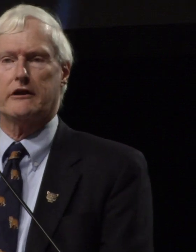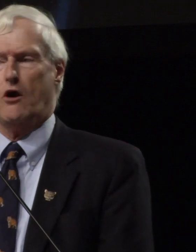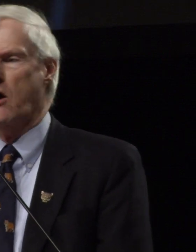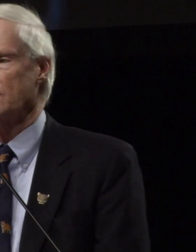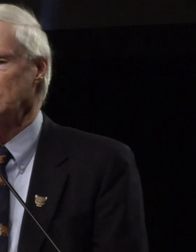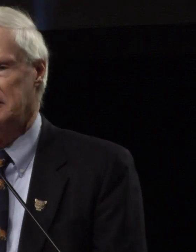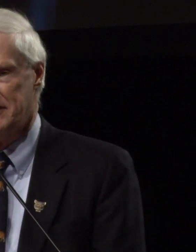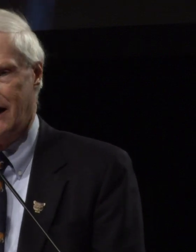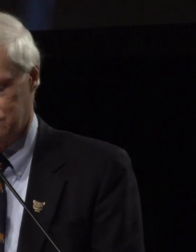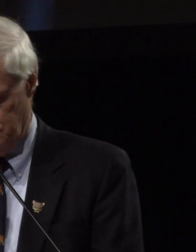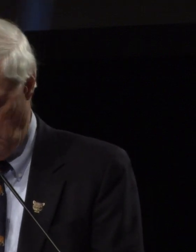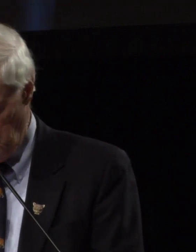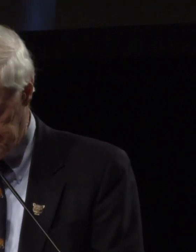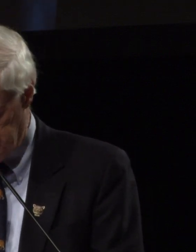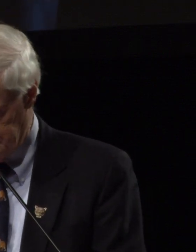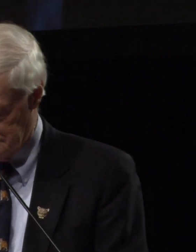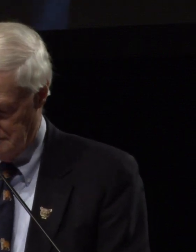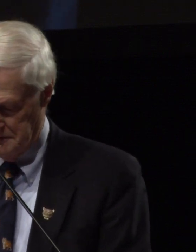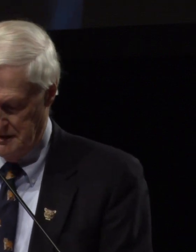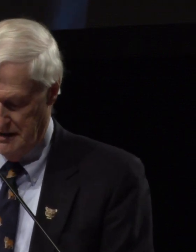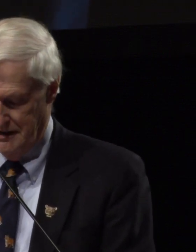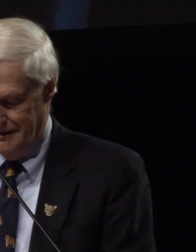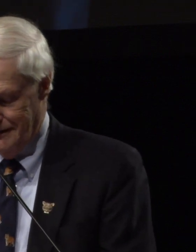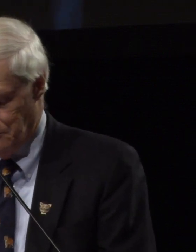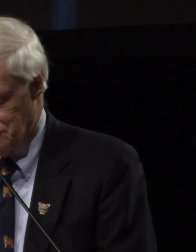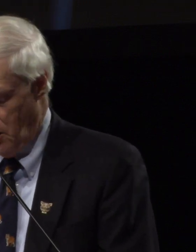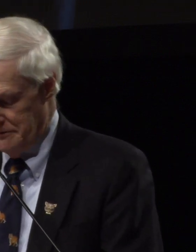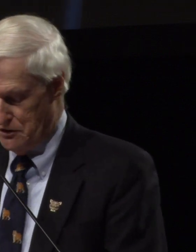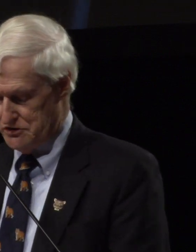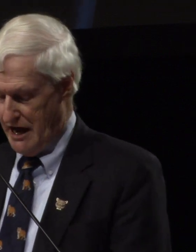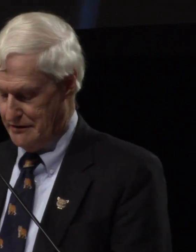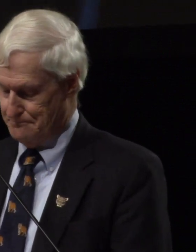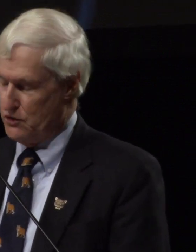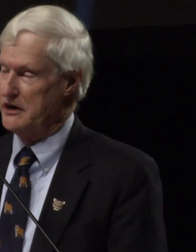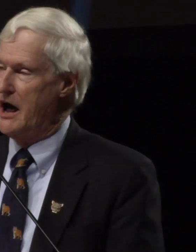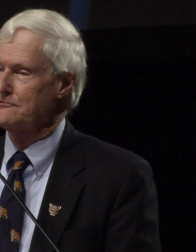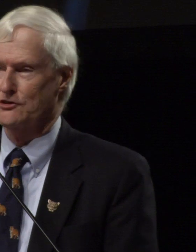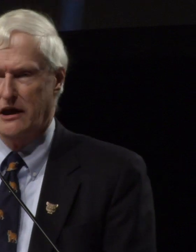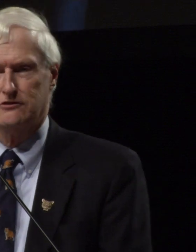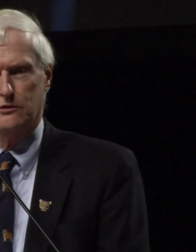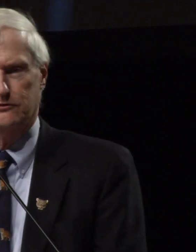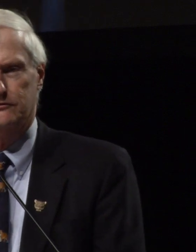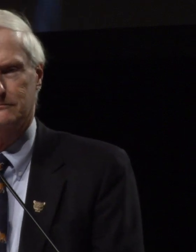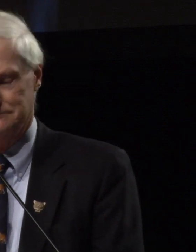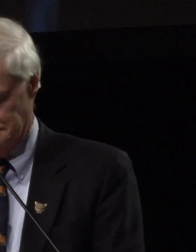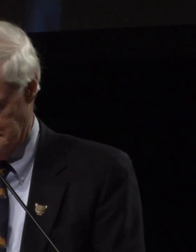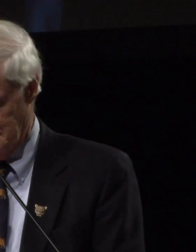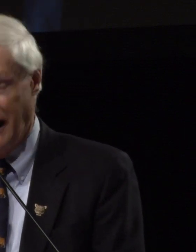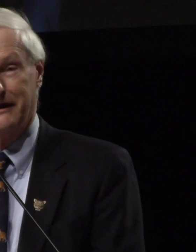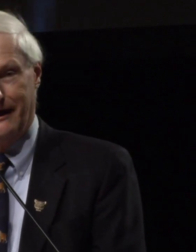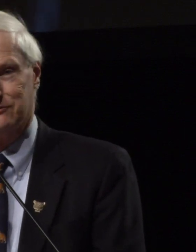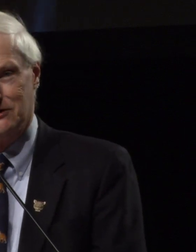OVER 10,000 VOLTS, WE TOLD HIM HE COULD NOT TURN IT ON FOR SAFETY REASONS.